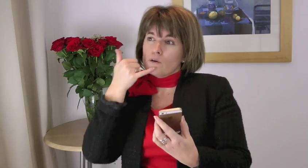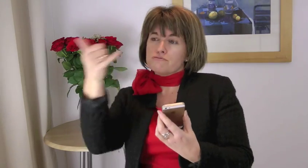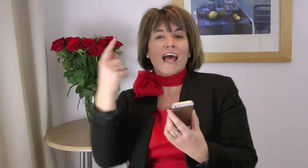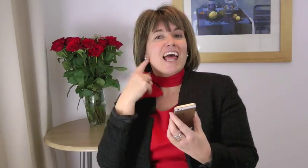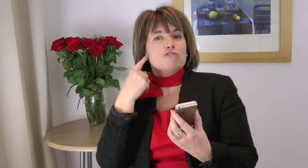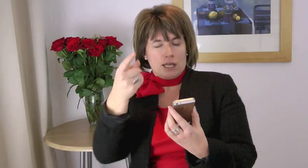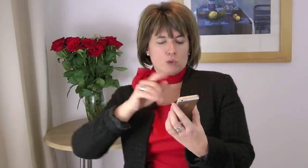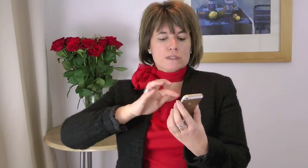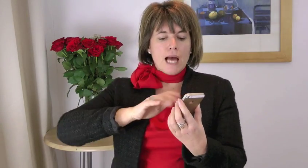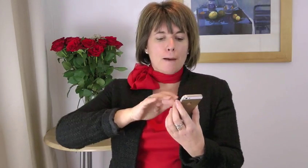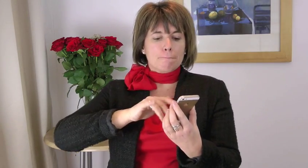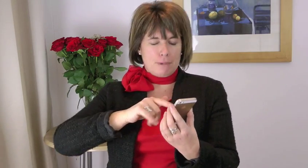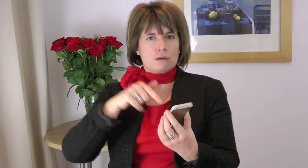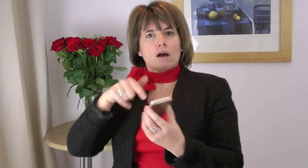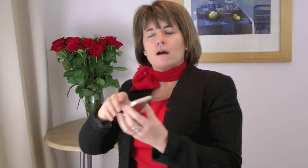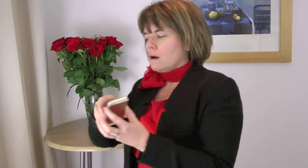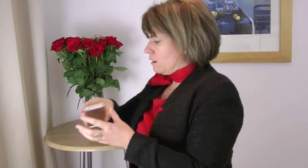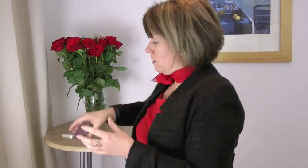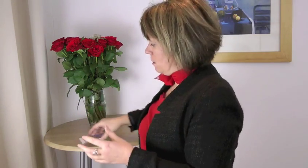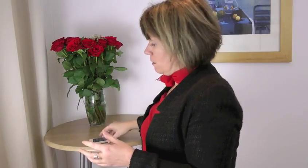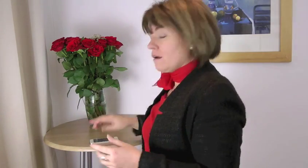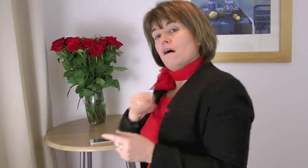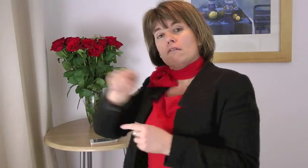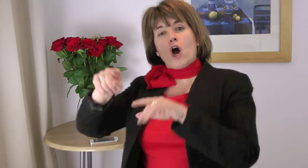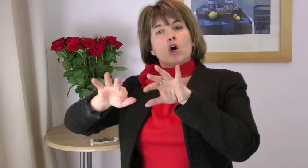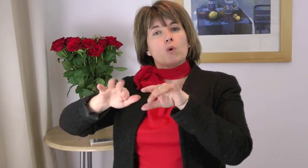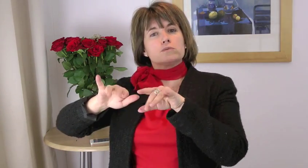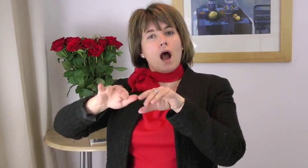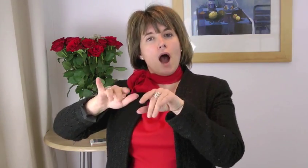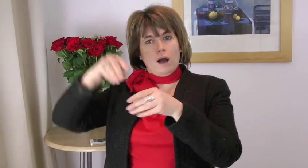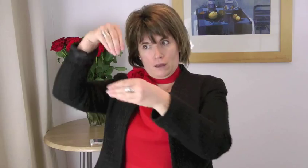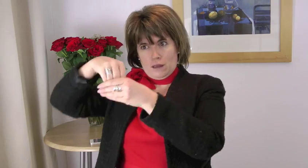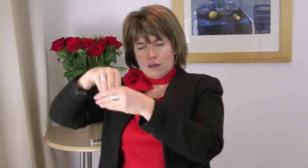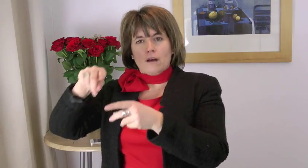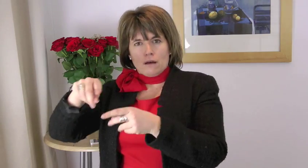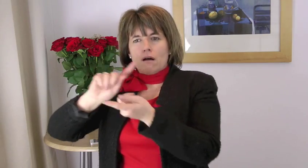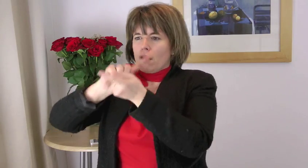It means you can call any hearing person by typing via this app.